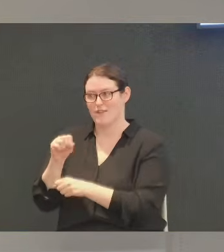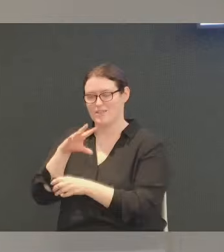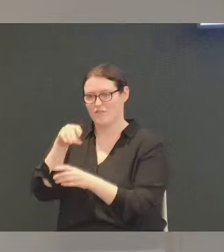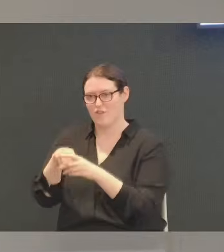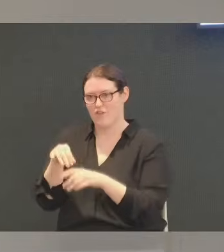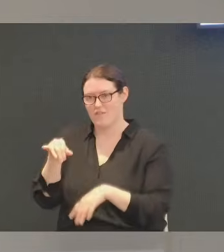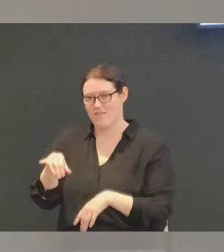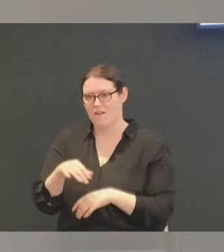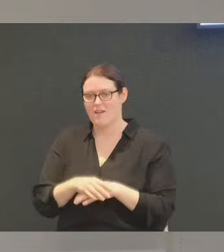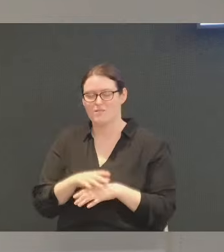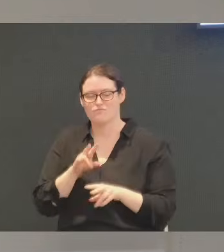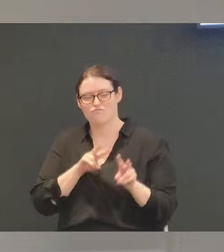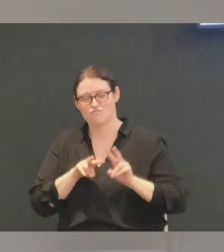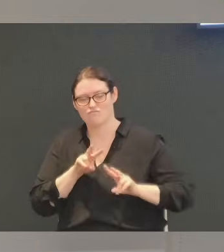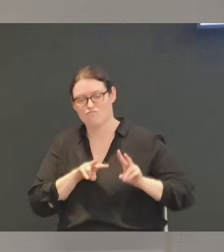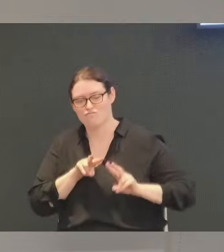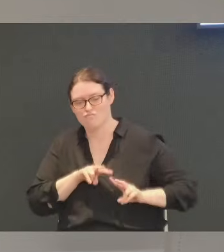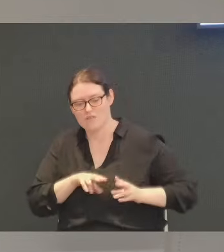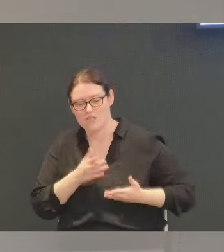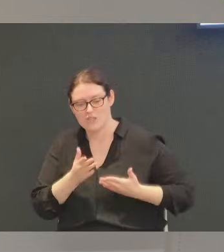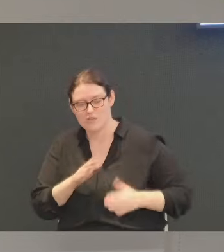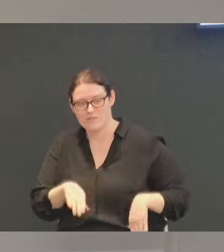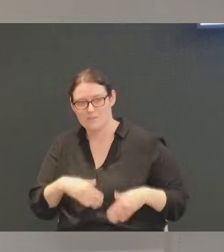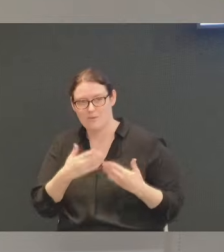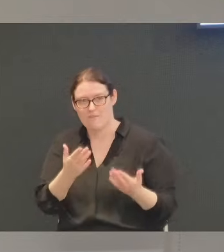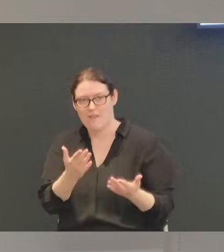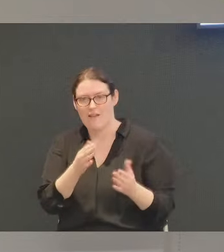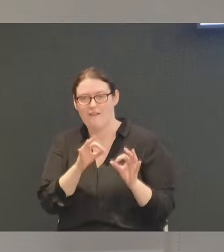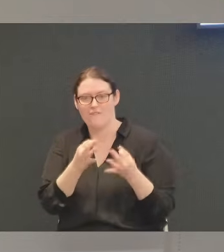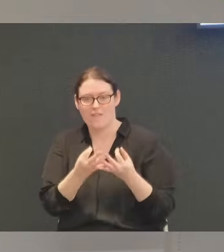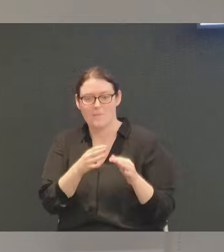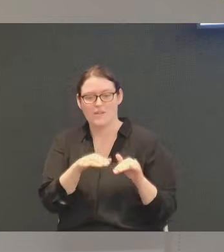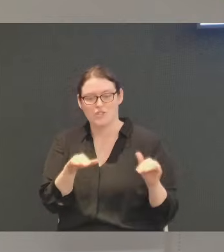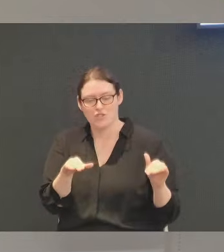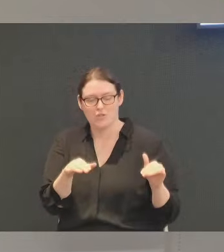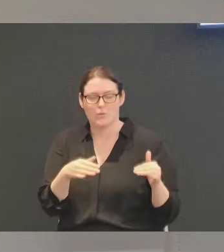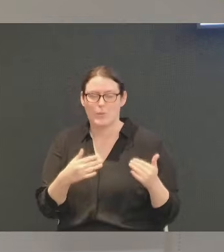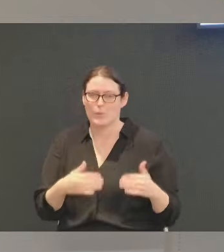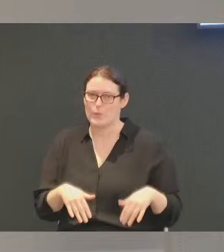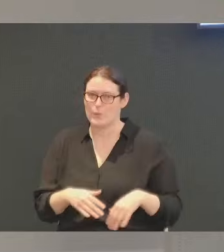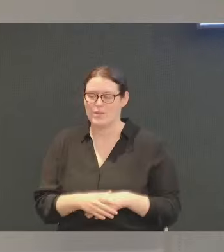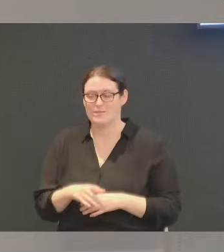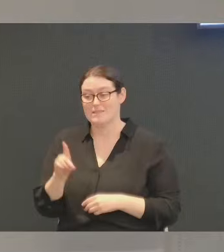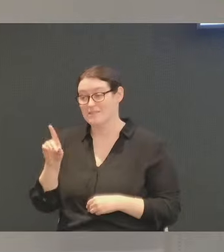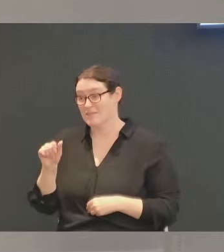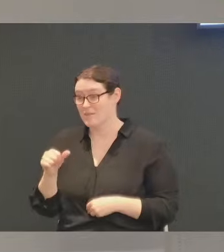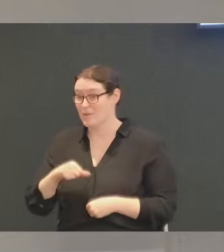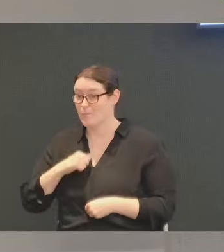at the services that we provide to families and children. the disability pride flag raising was